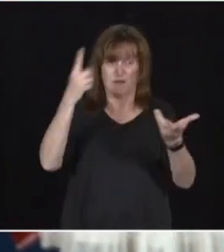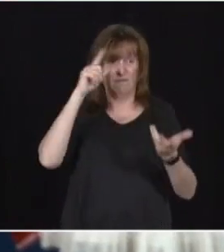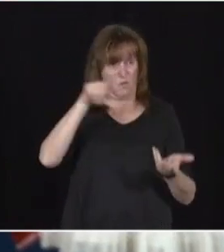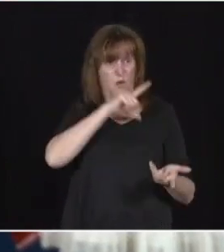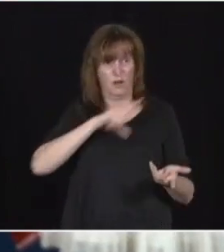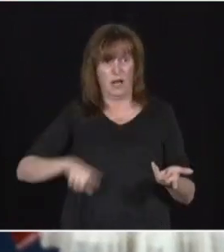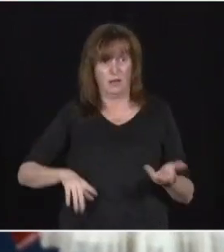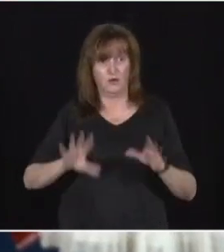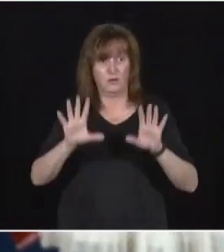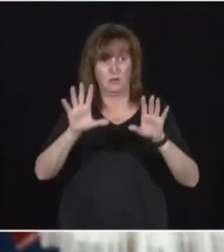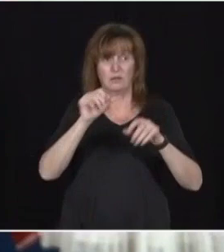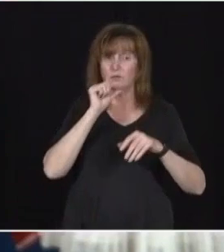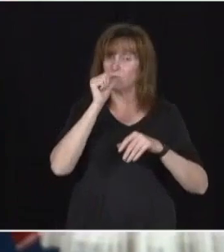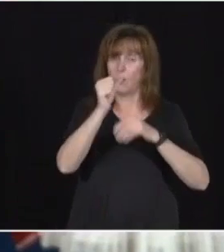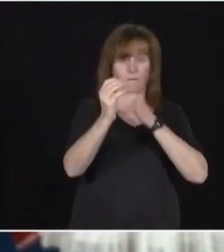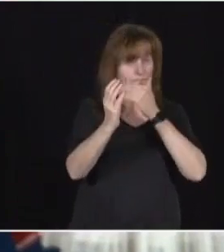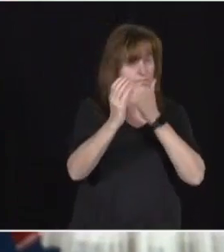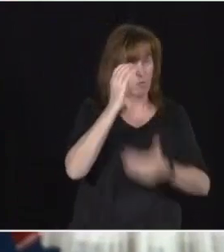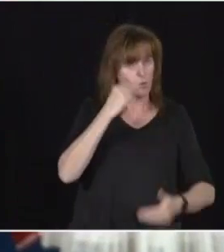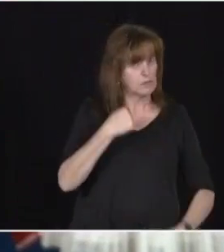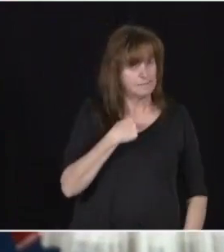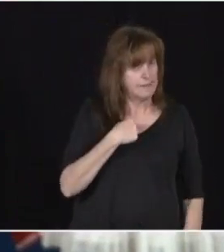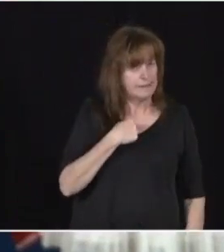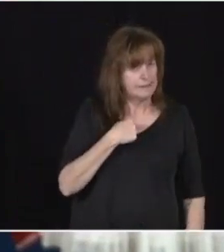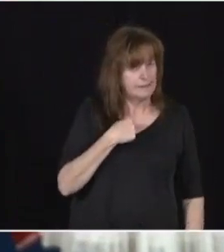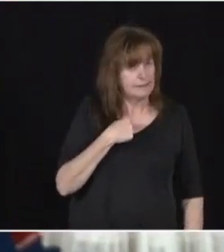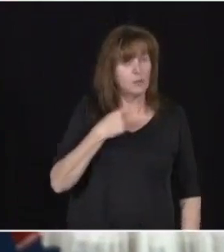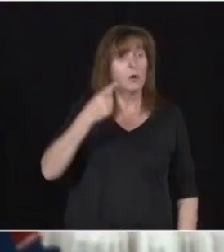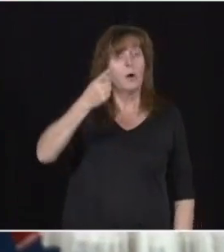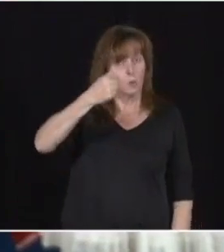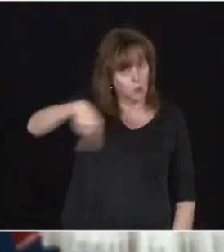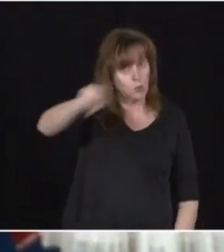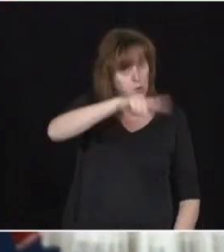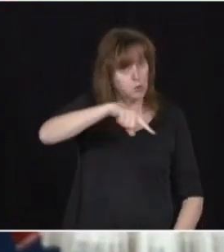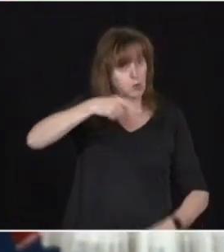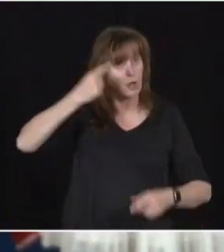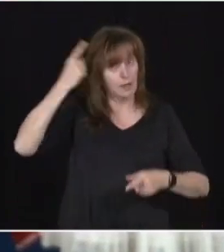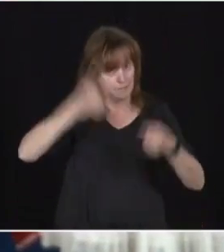Don't force my hand. I'm trying to compromise here.